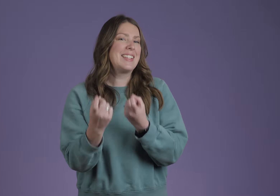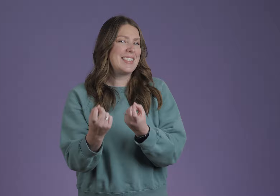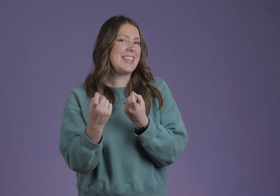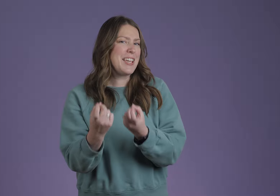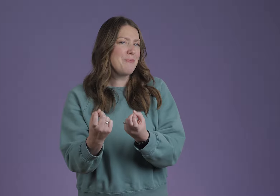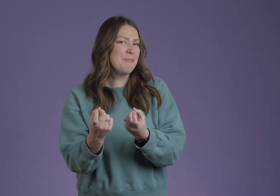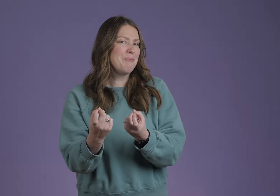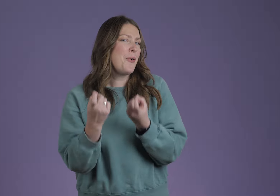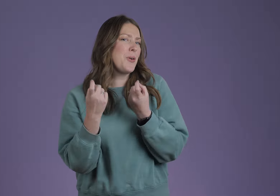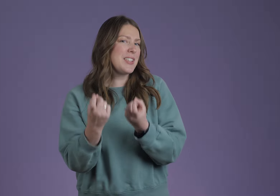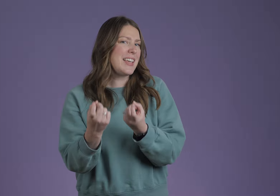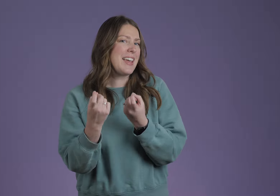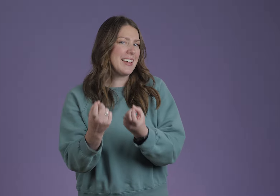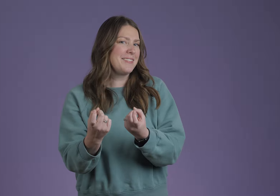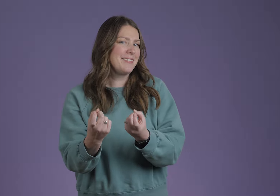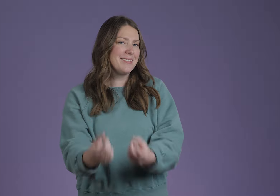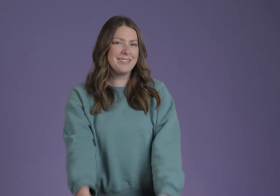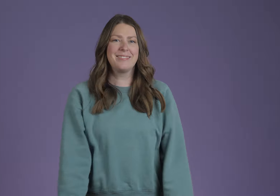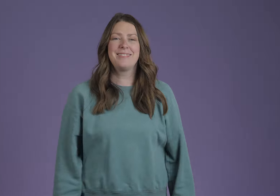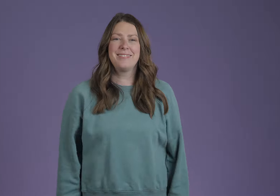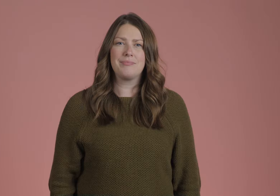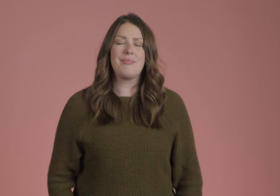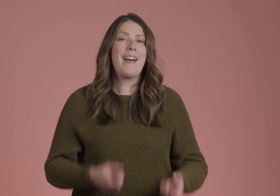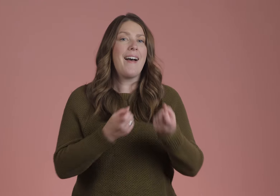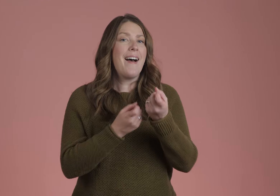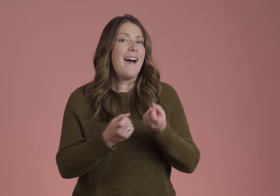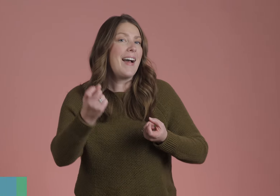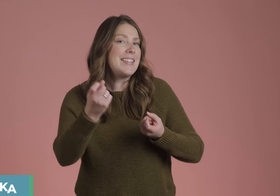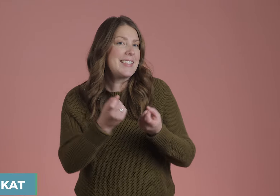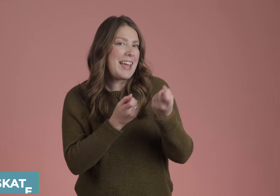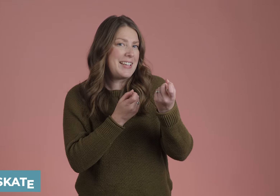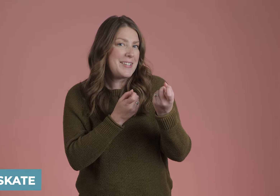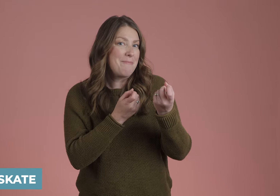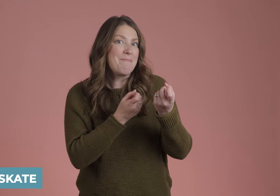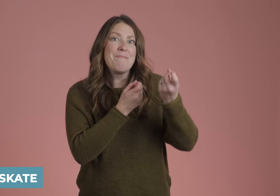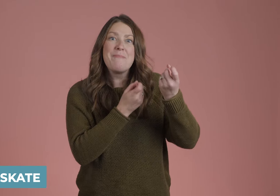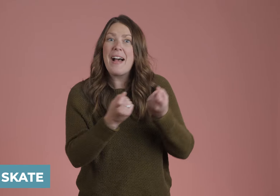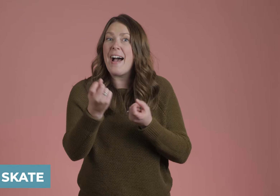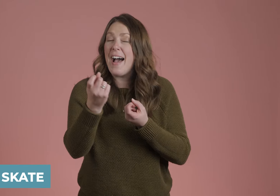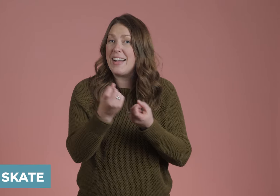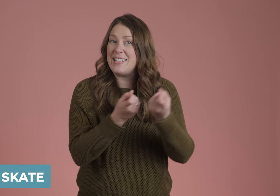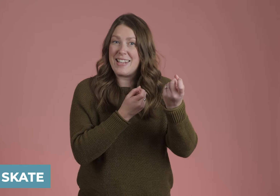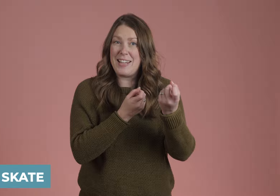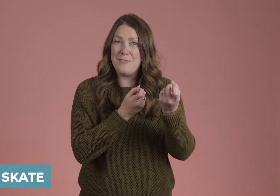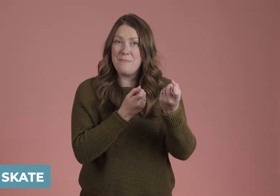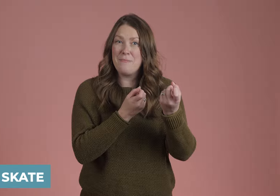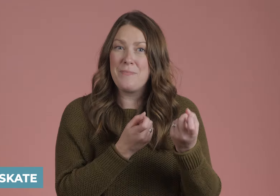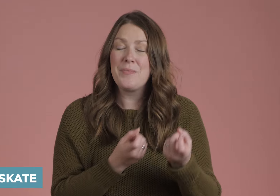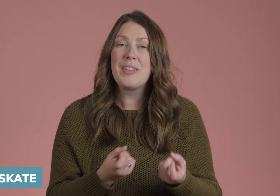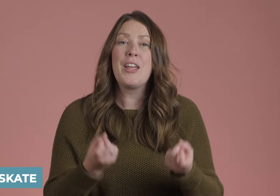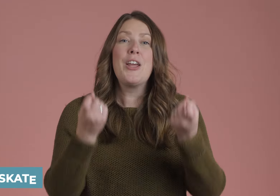Ski or skiing. Ice skate.